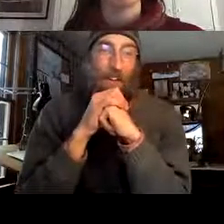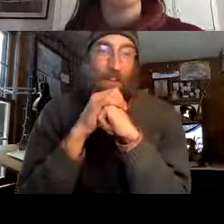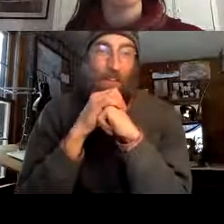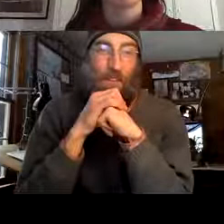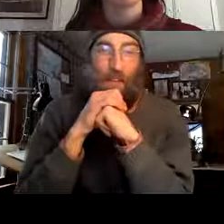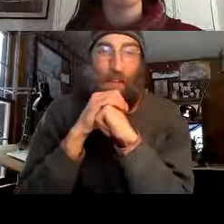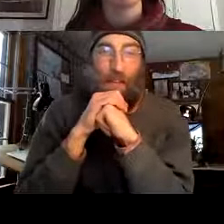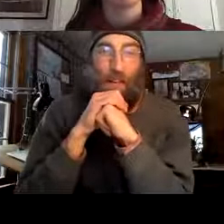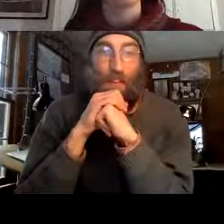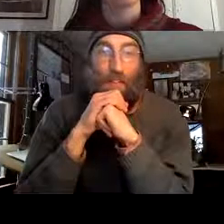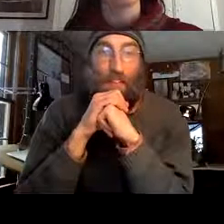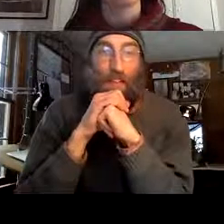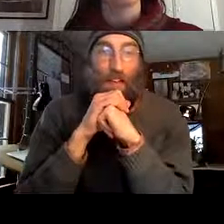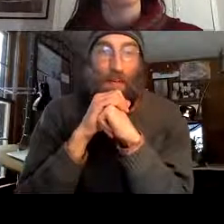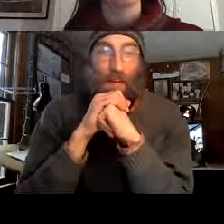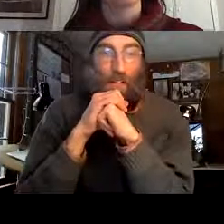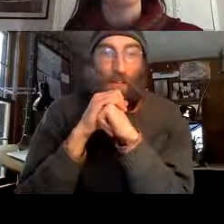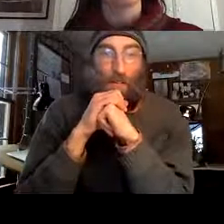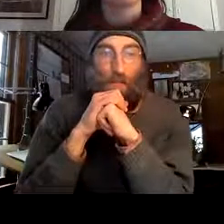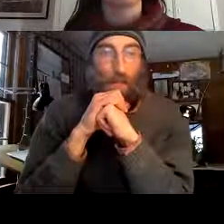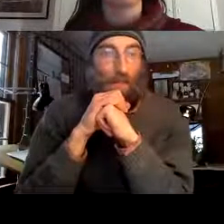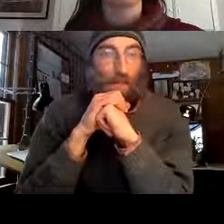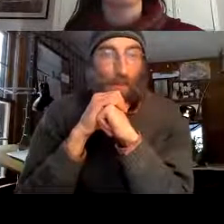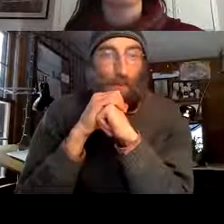letters and stories, we can go visit what was called the Freedman Village, the